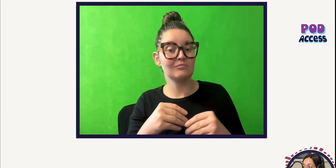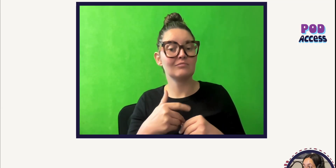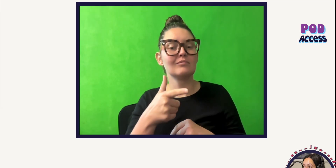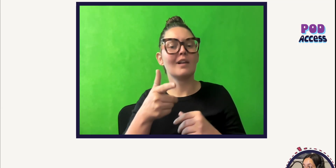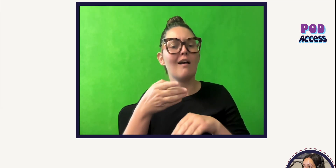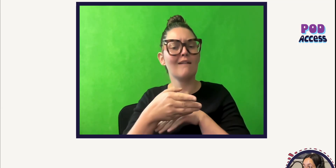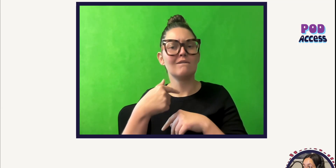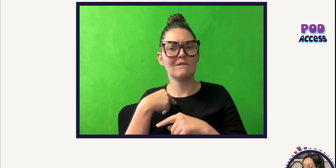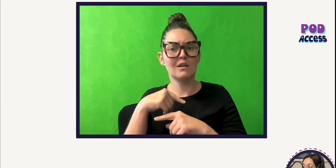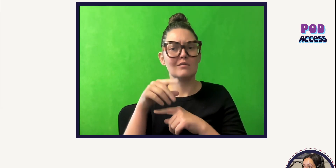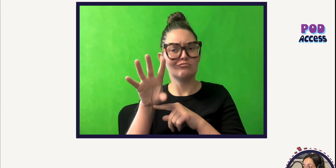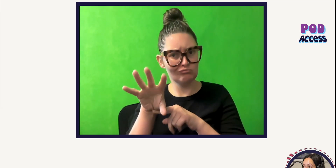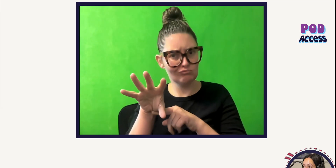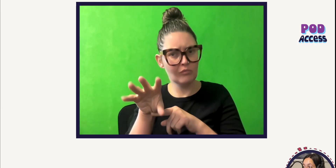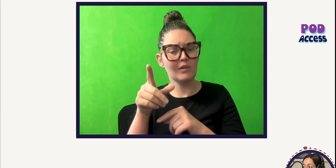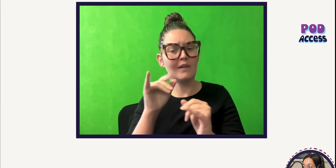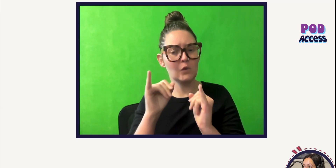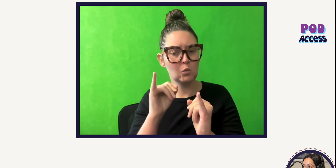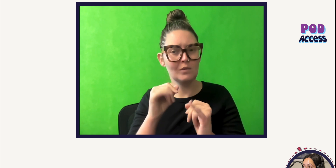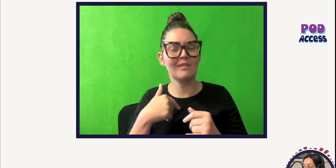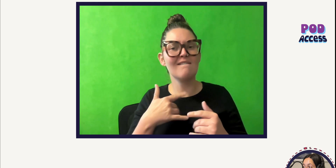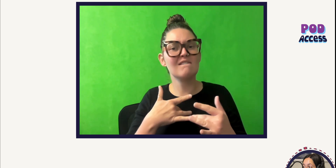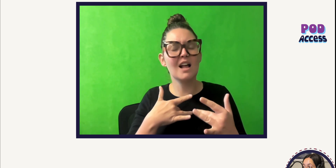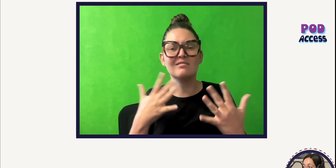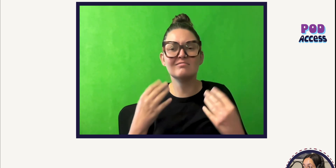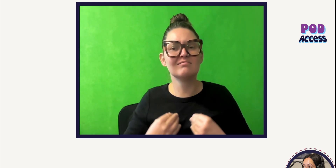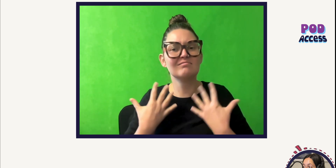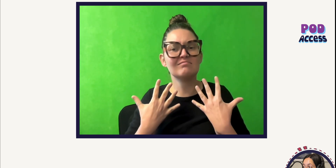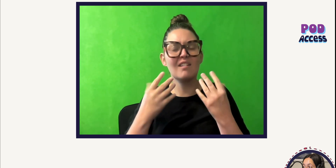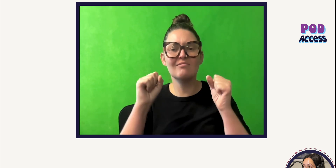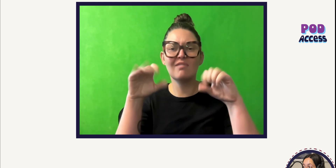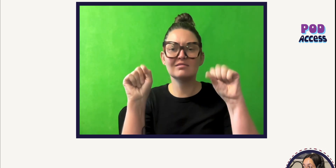After I record an interview, I feel amazing.